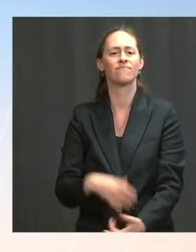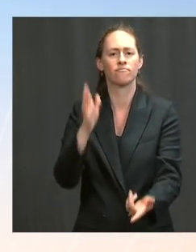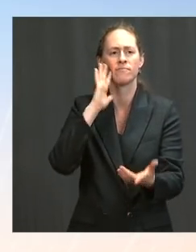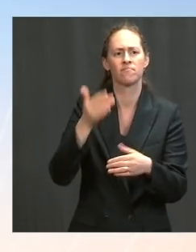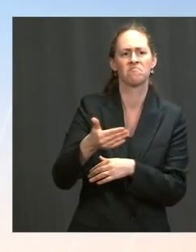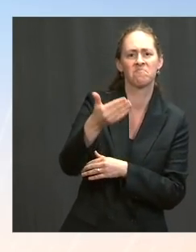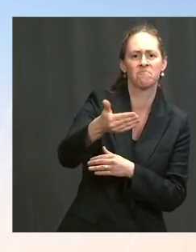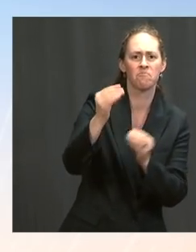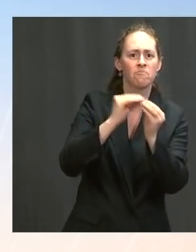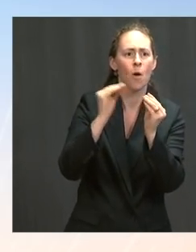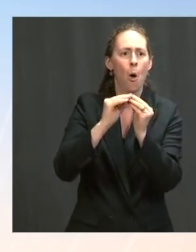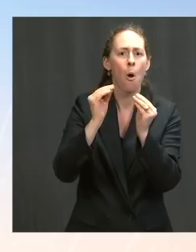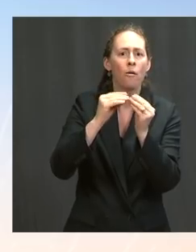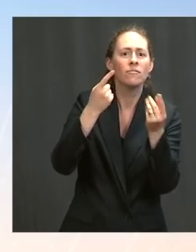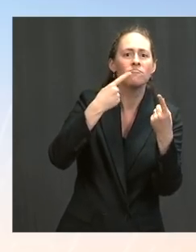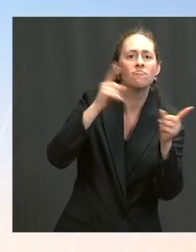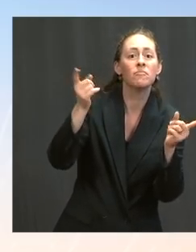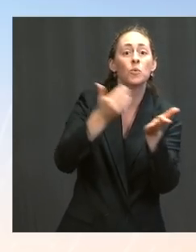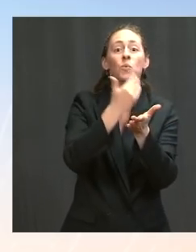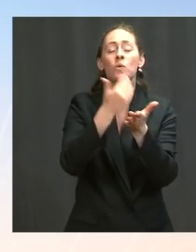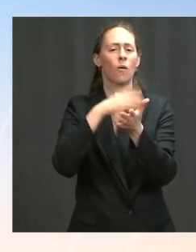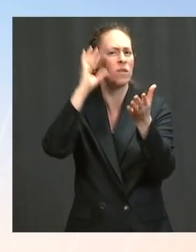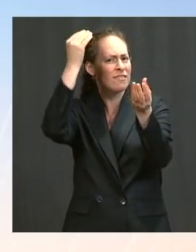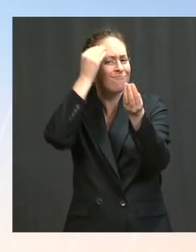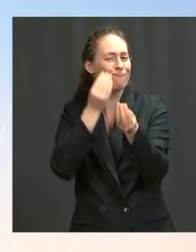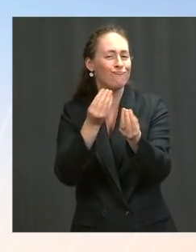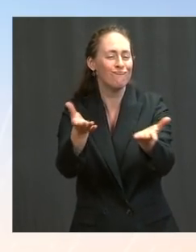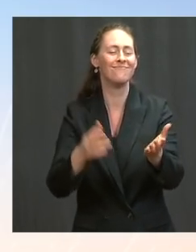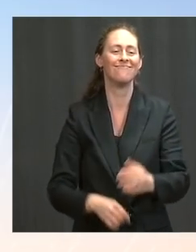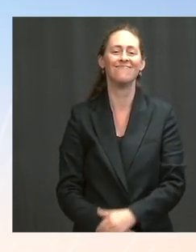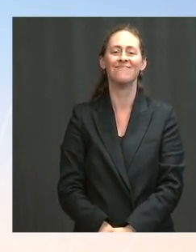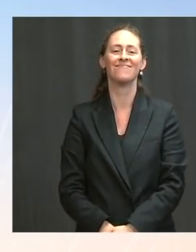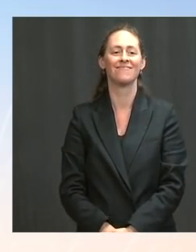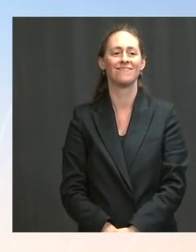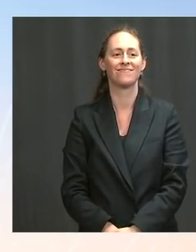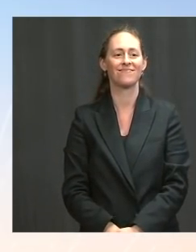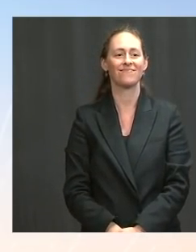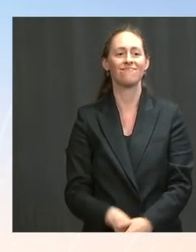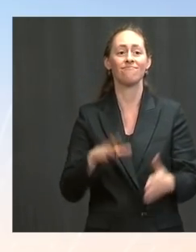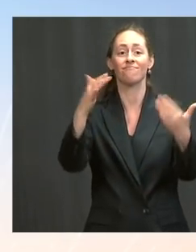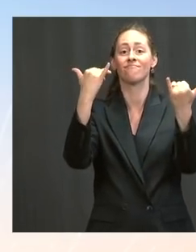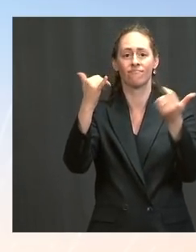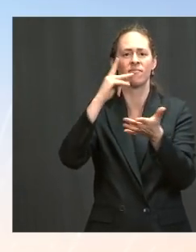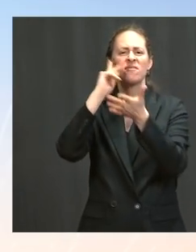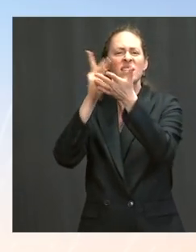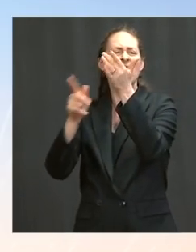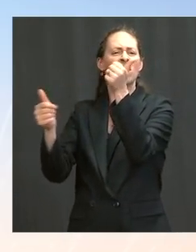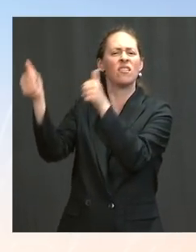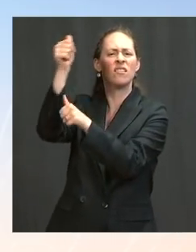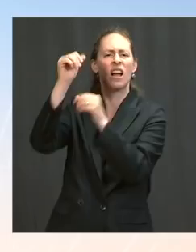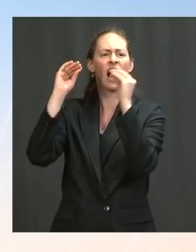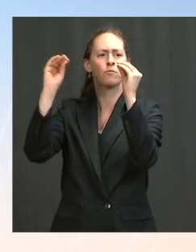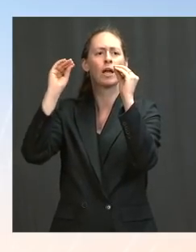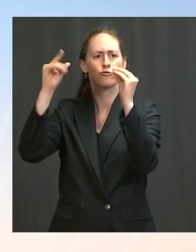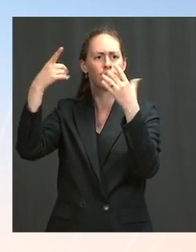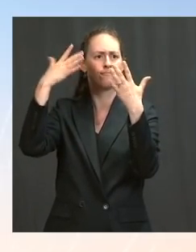Finally, I wanted to make sure that you all saw that, today, Education Secretary Miguel Cardona announced the release of nearly $4 billion